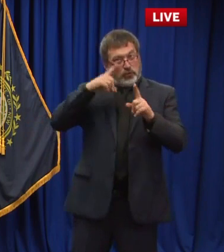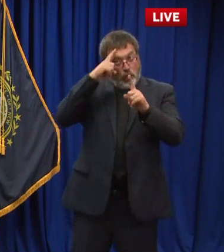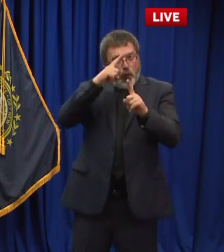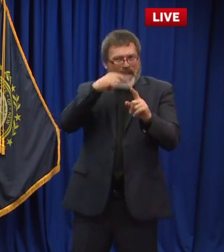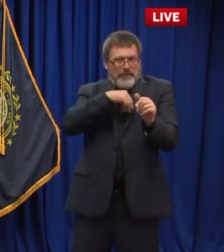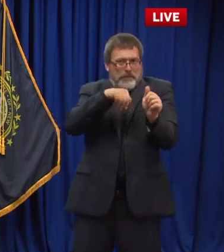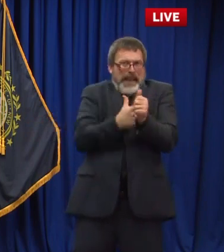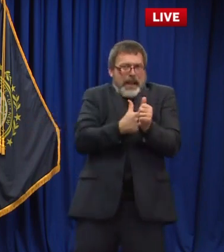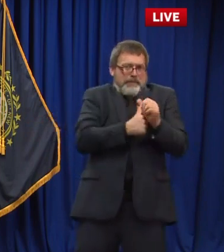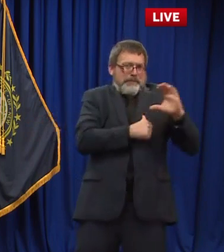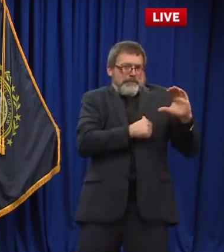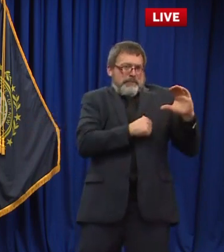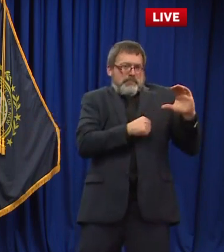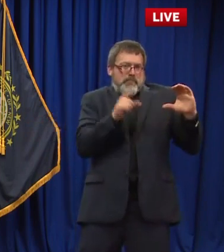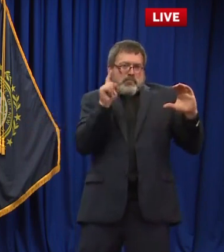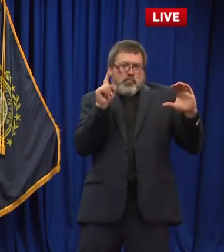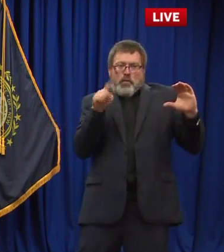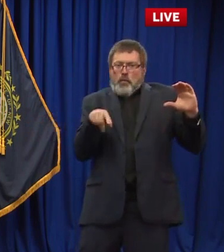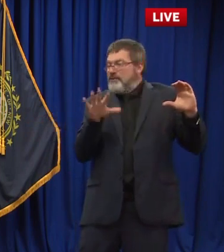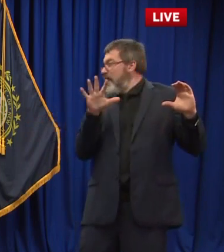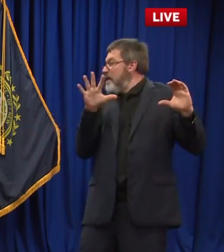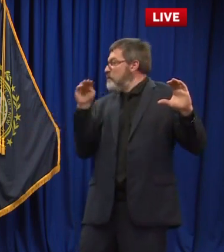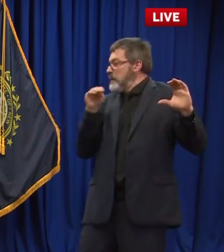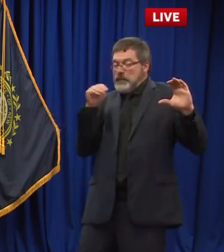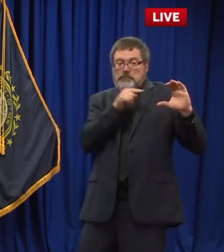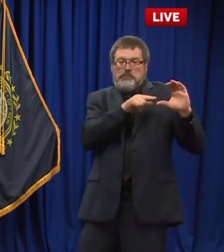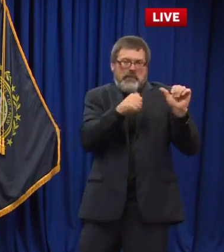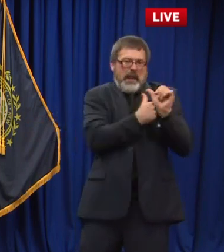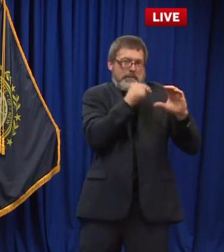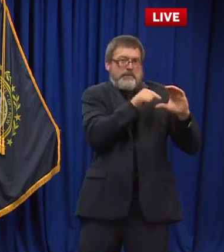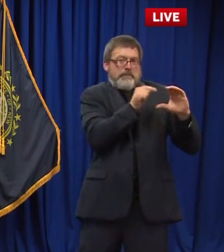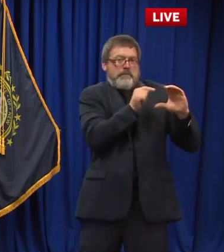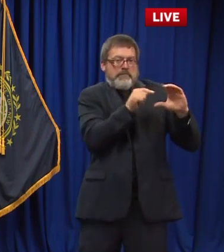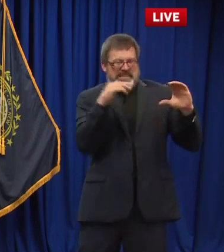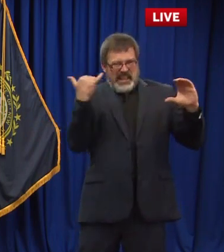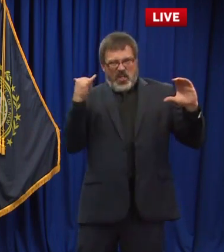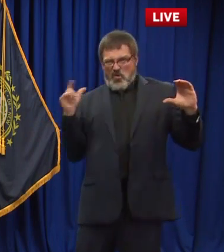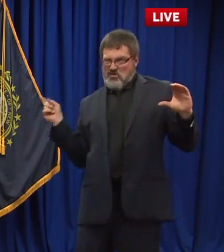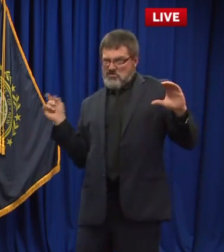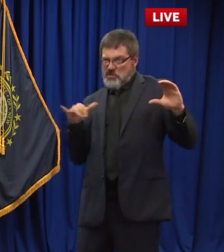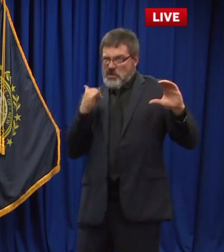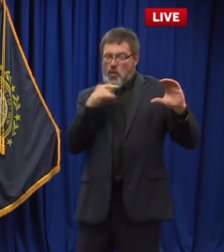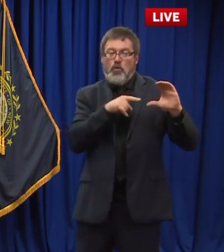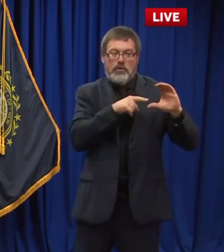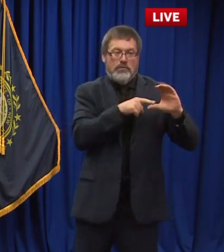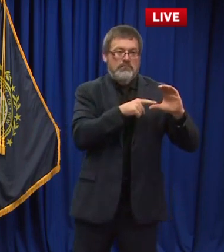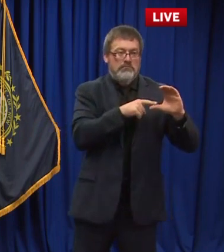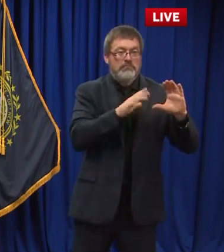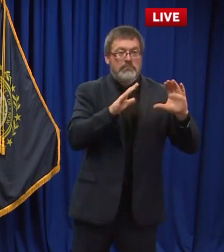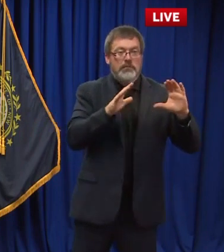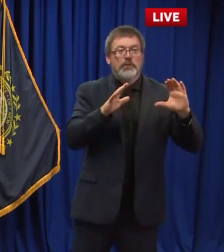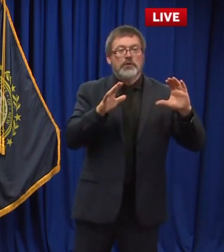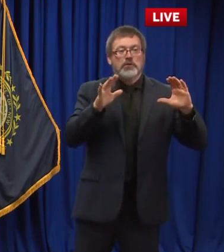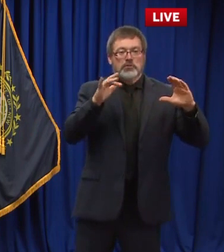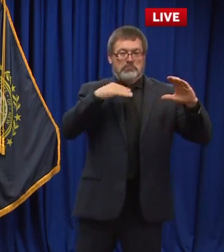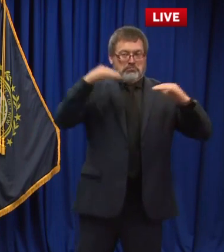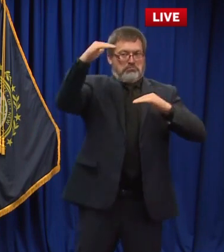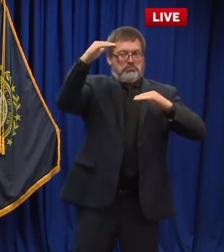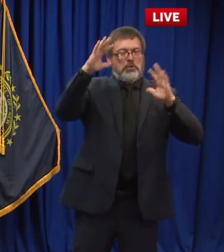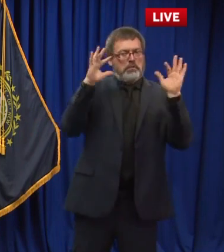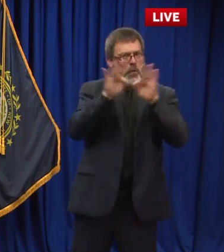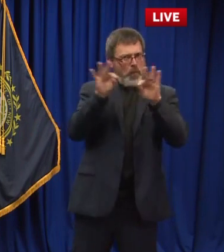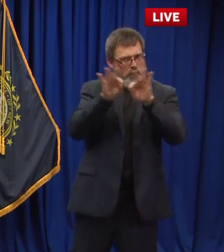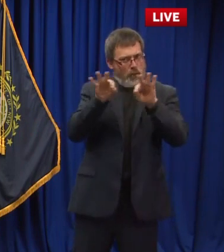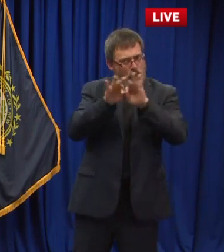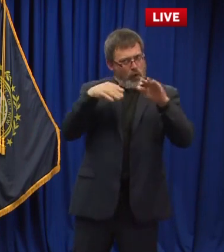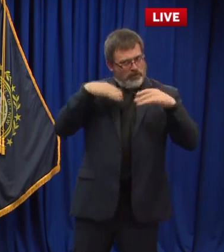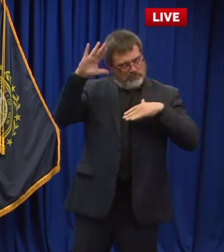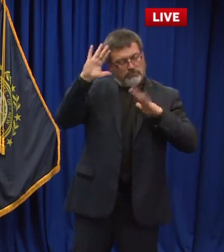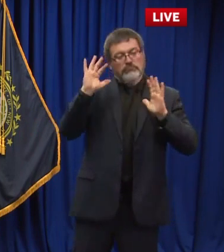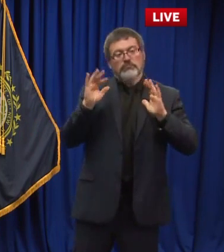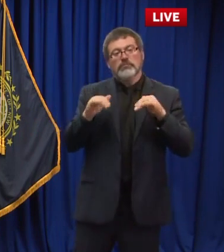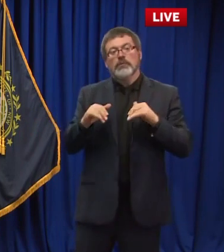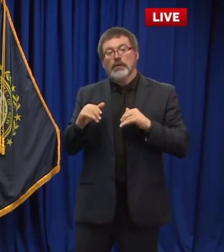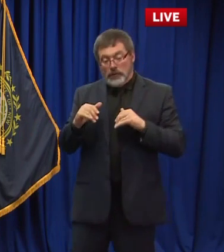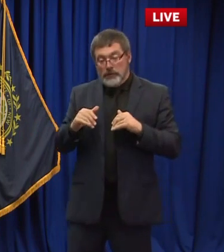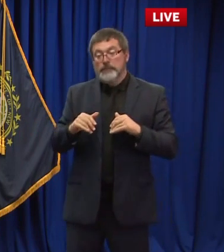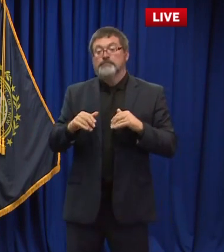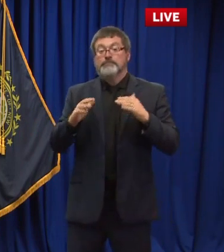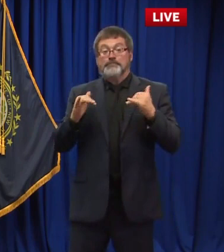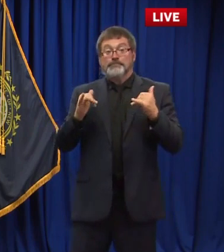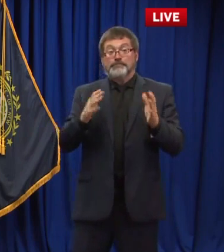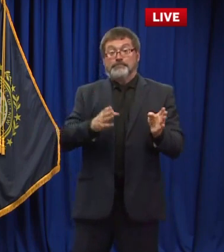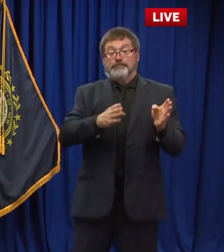SO WE’RE LOOKING AT THE BURN RATE AND CAN HOPEFULLY MAINTAIN 1.5 MILLION ON HAND SO THAT IF A CRISIS WERE TO HIT AND WE COULDN’T GET ANYMORE PPE WHO WOULD HAVE AT LEAST A COUPLE